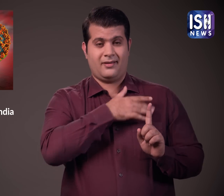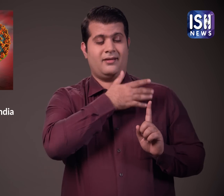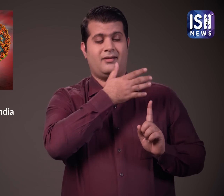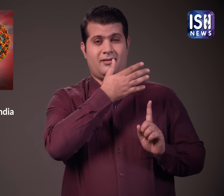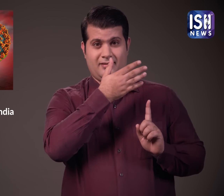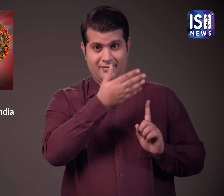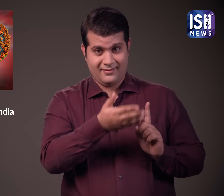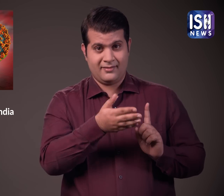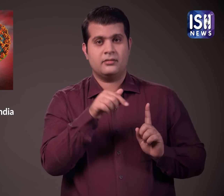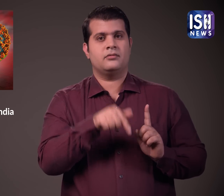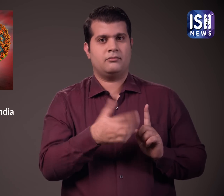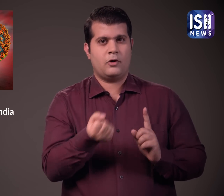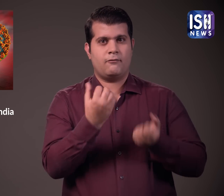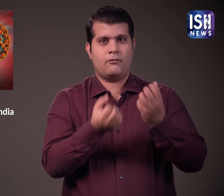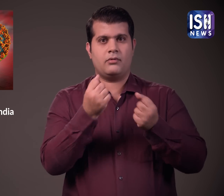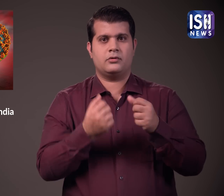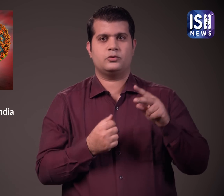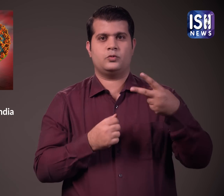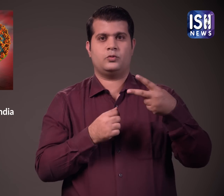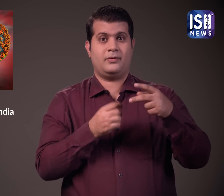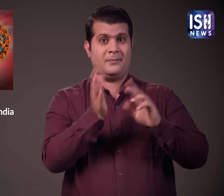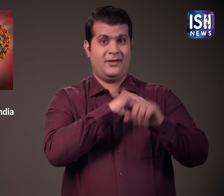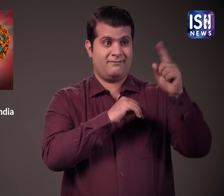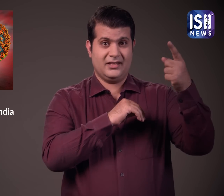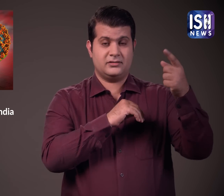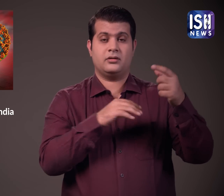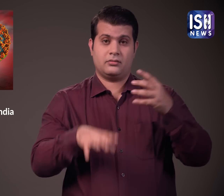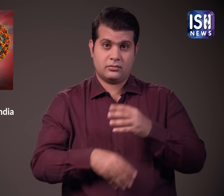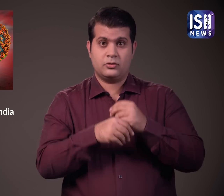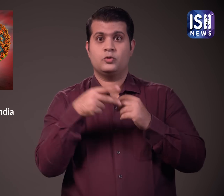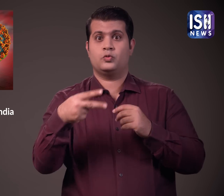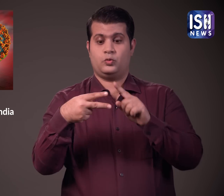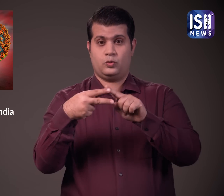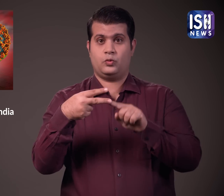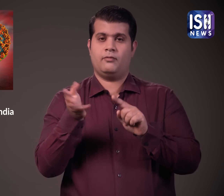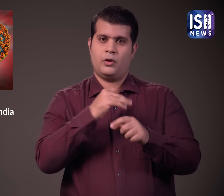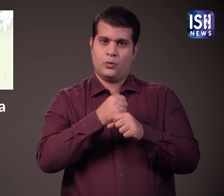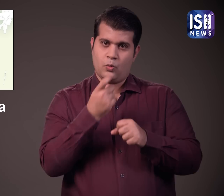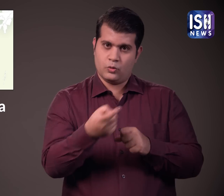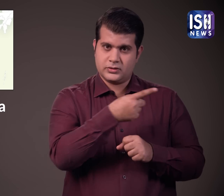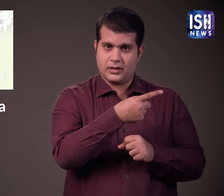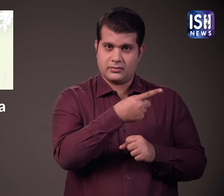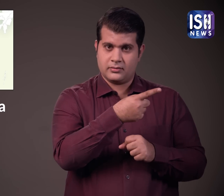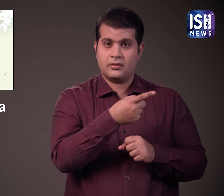Now, two more cases have been reported from Gujarat,